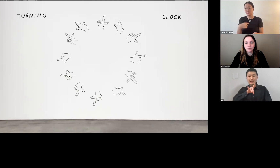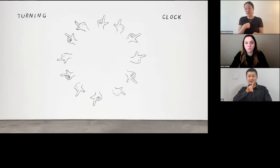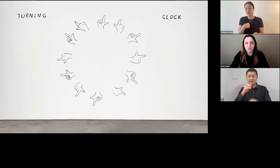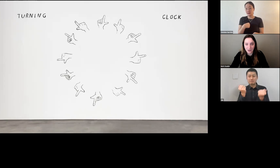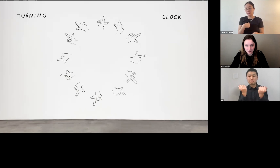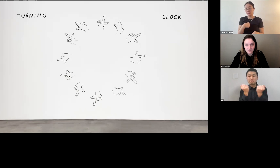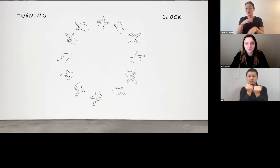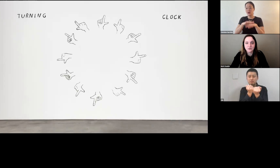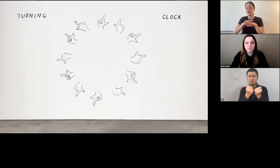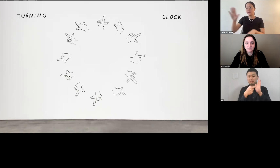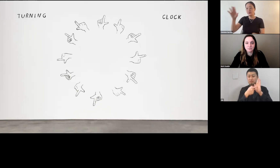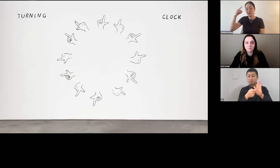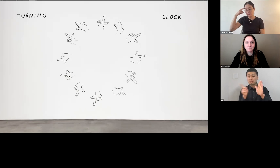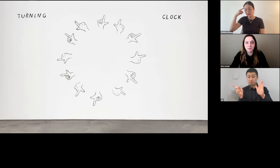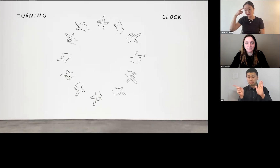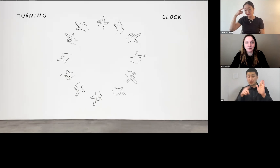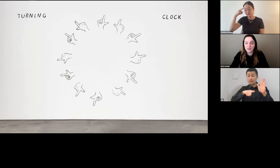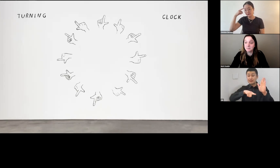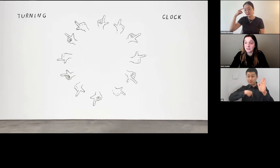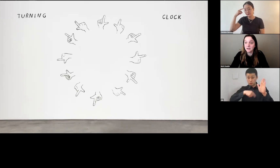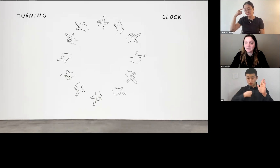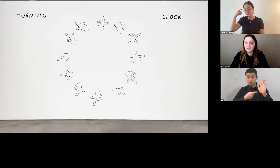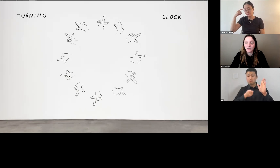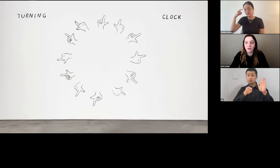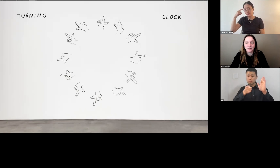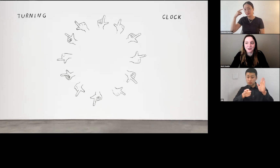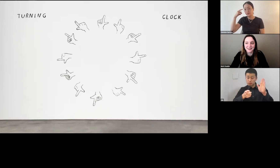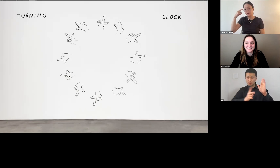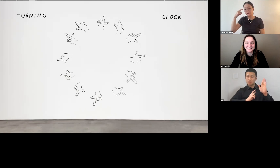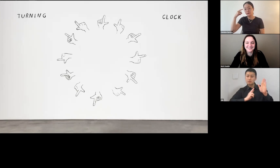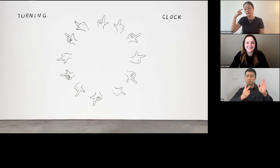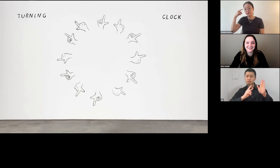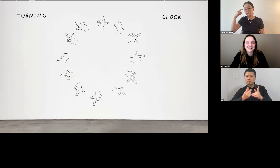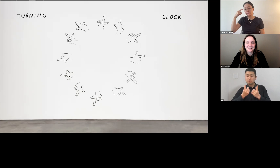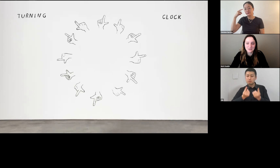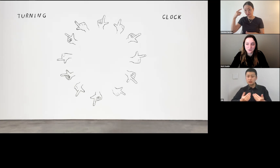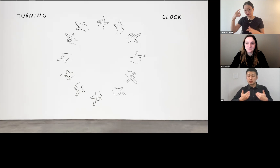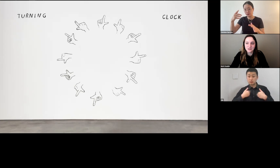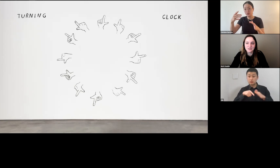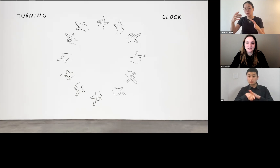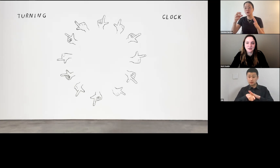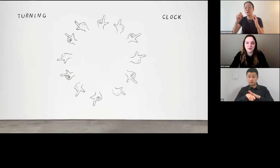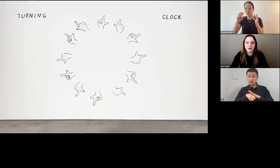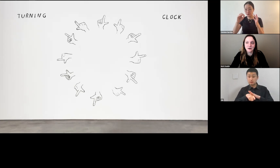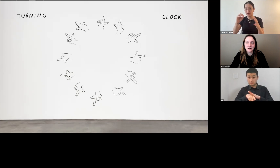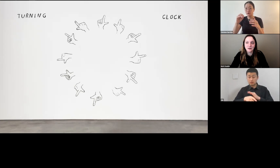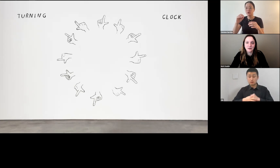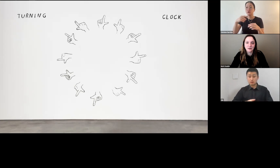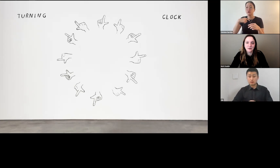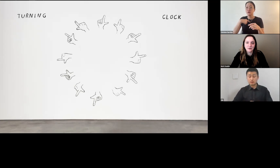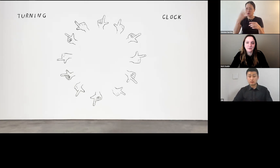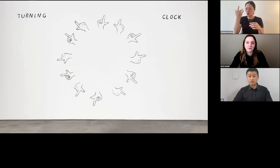without people like me on their mind. They don't consider